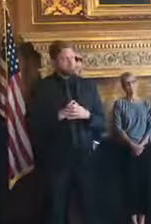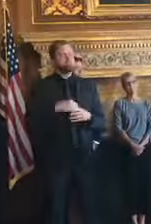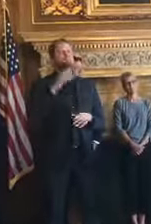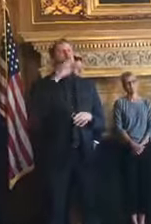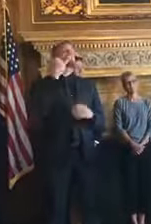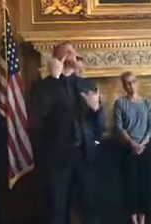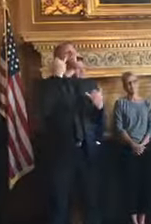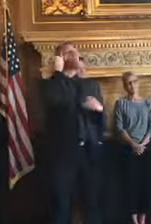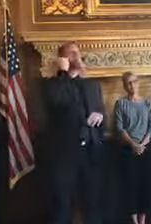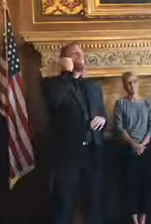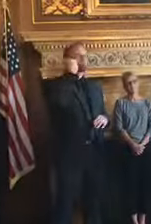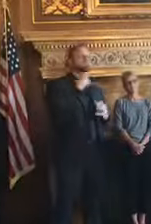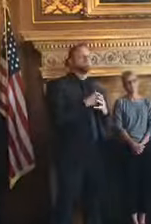Guess what we did with this bill.